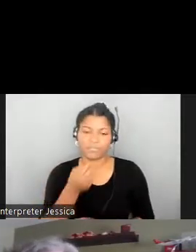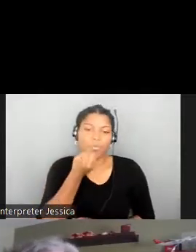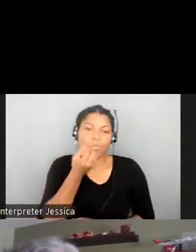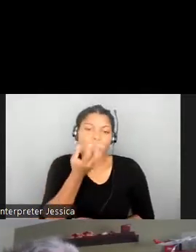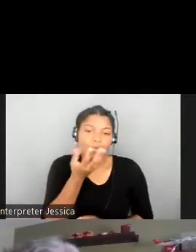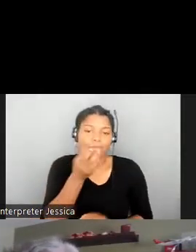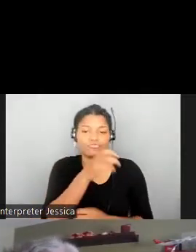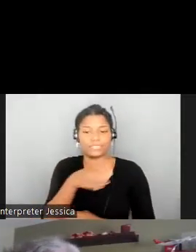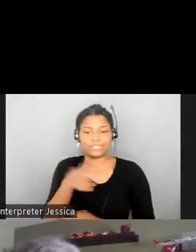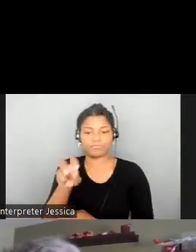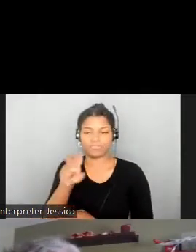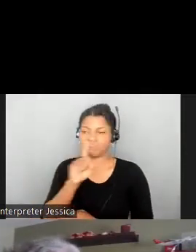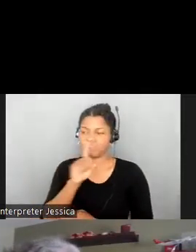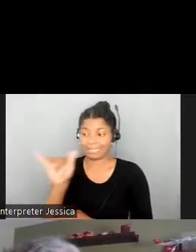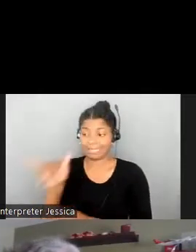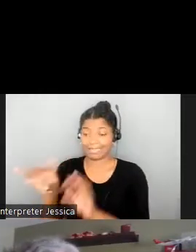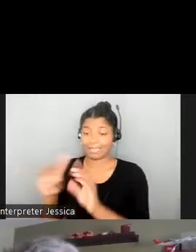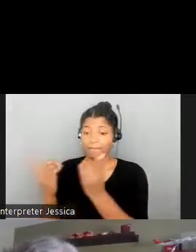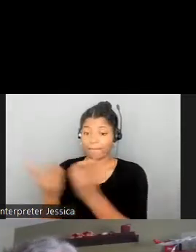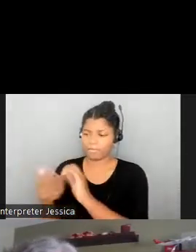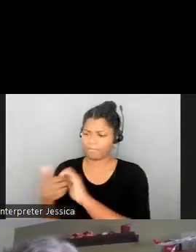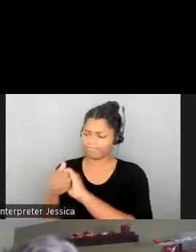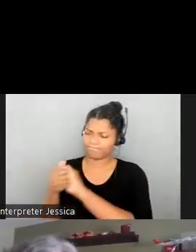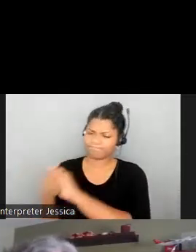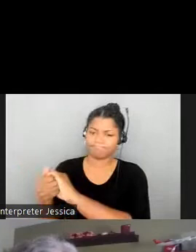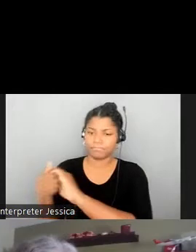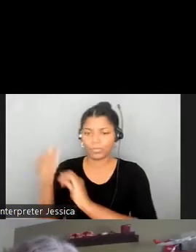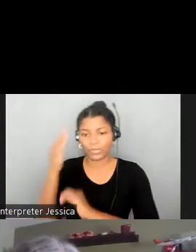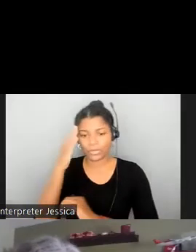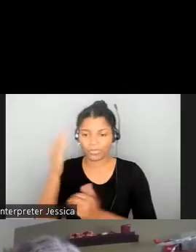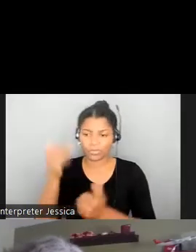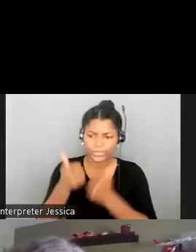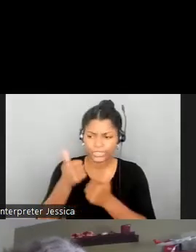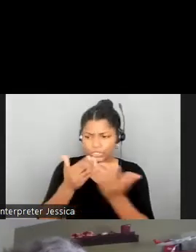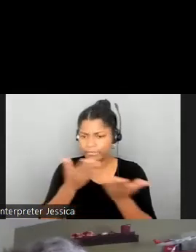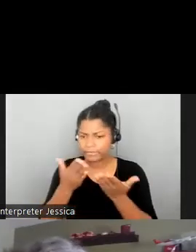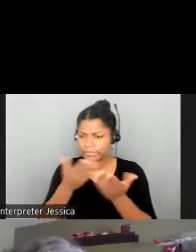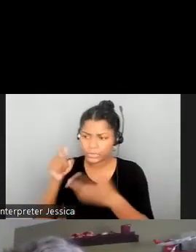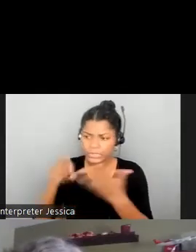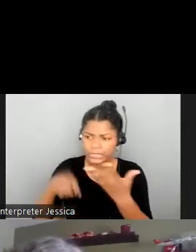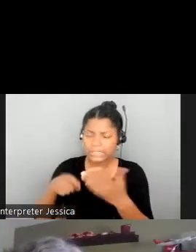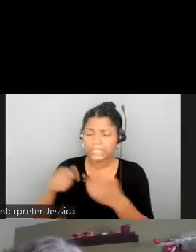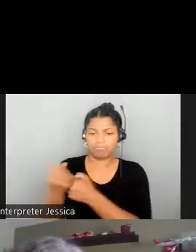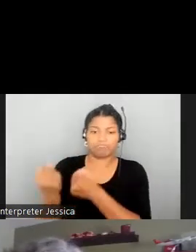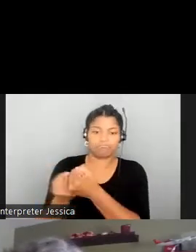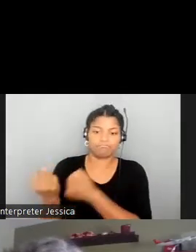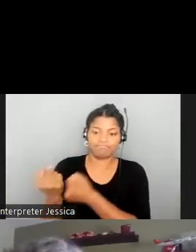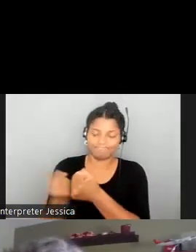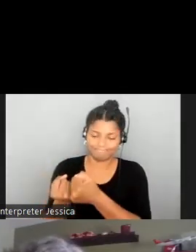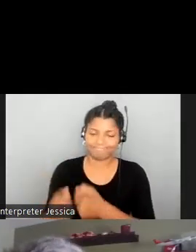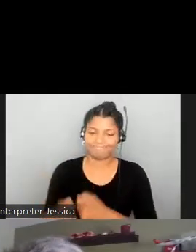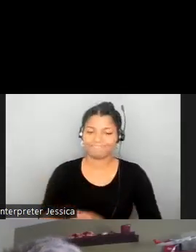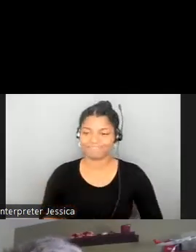We work closely with them, so we know to provide both services and don't have to be the experts.